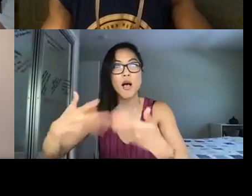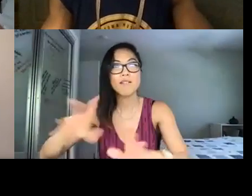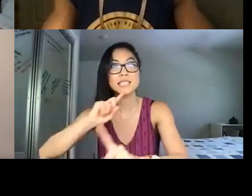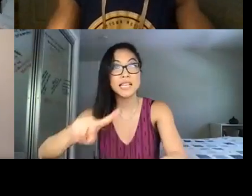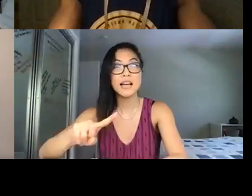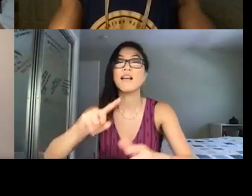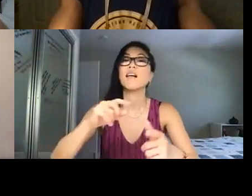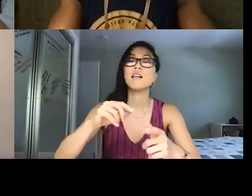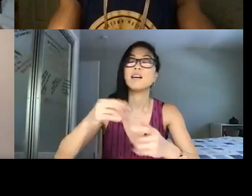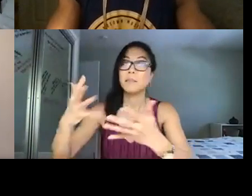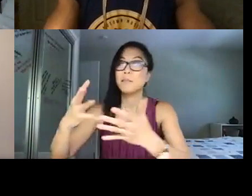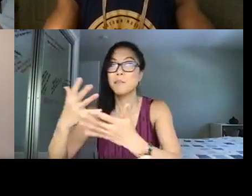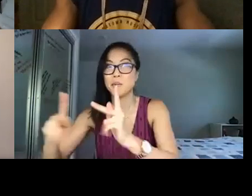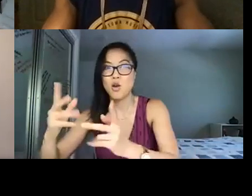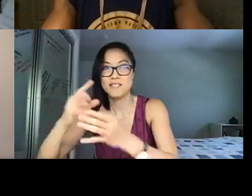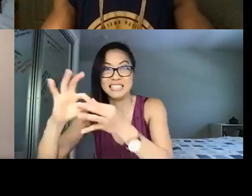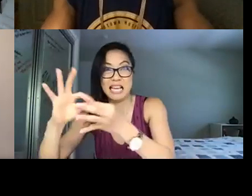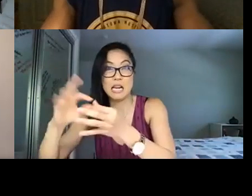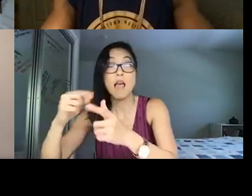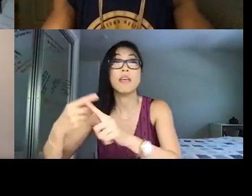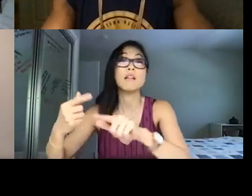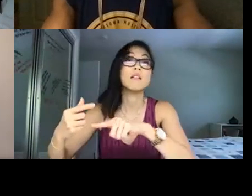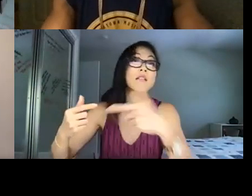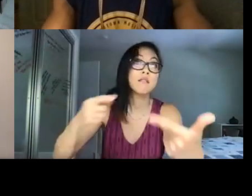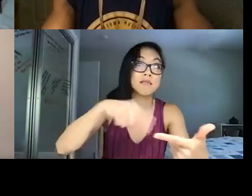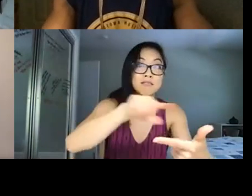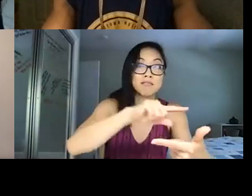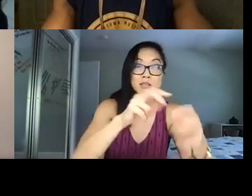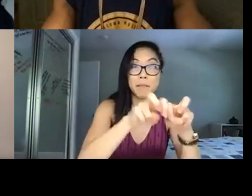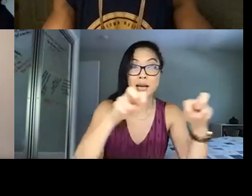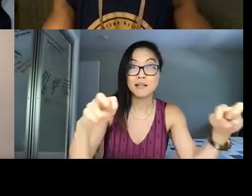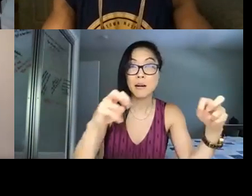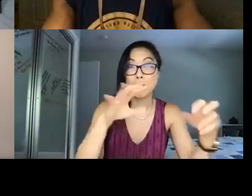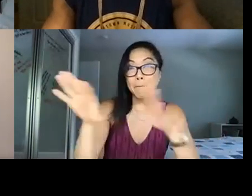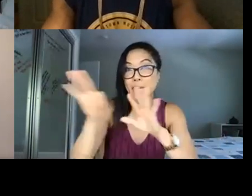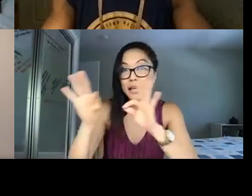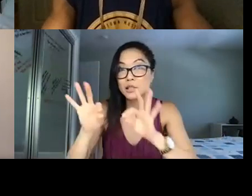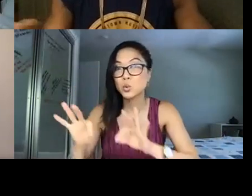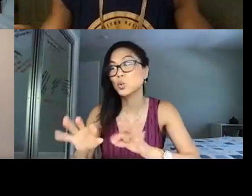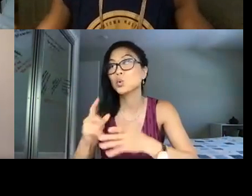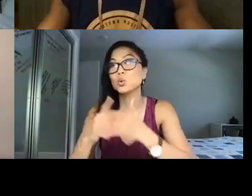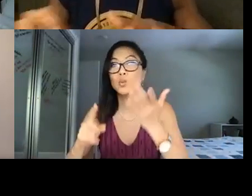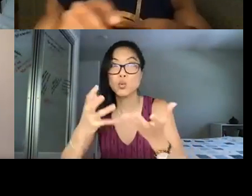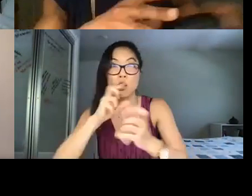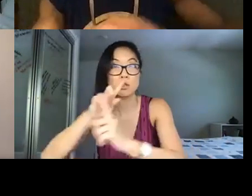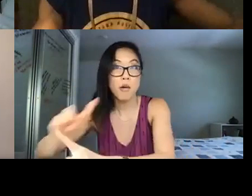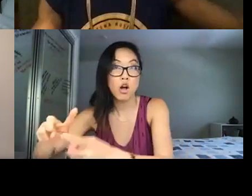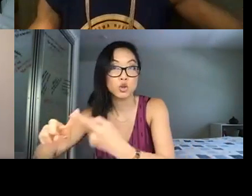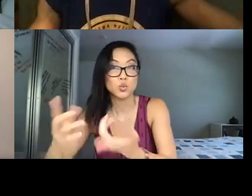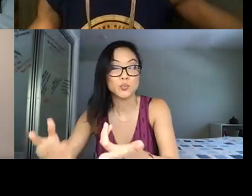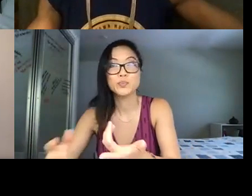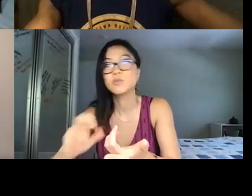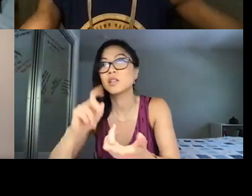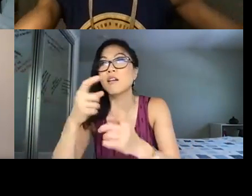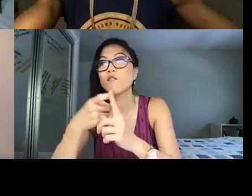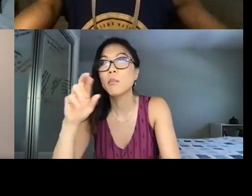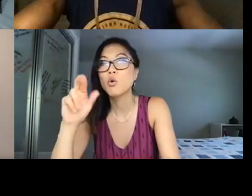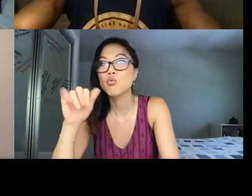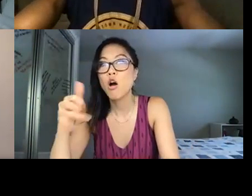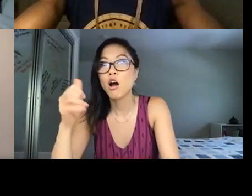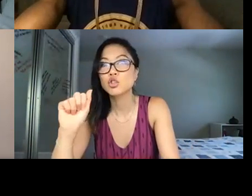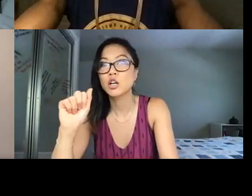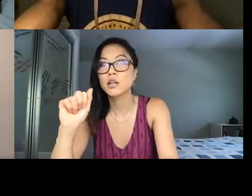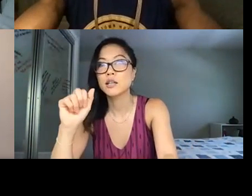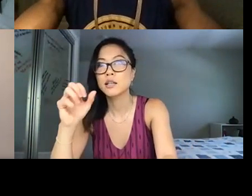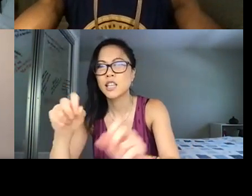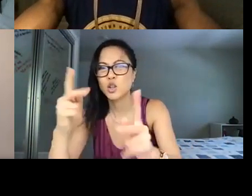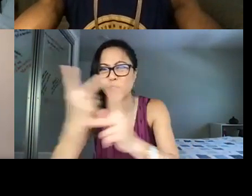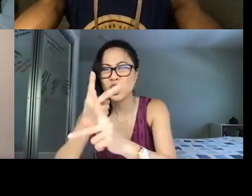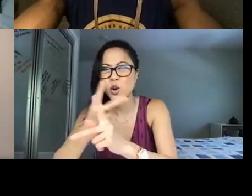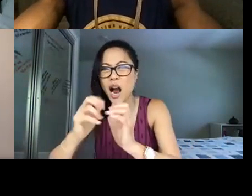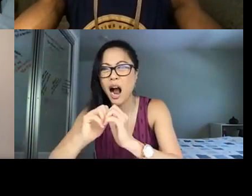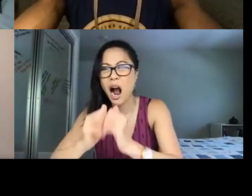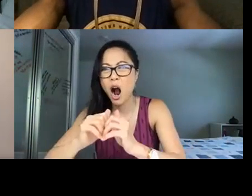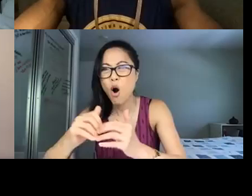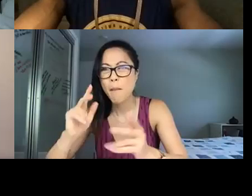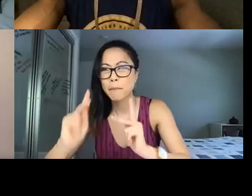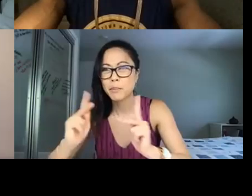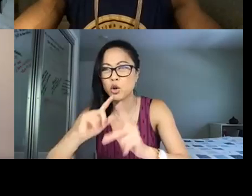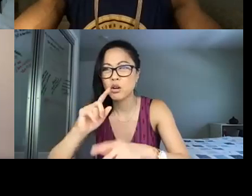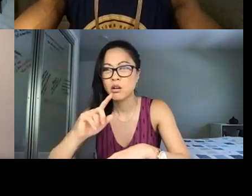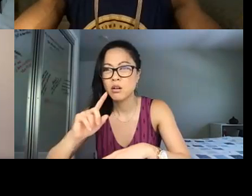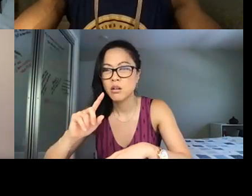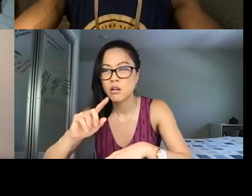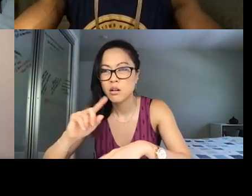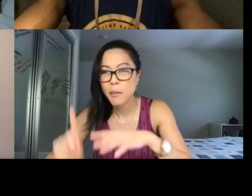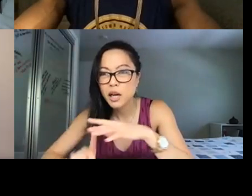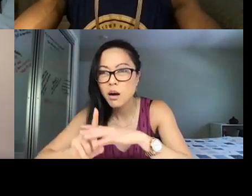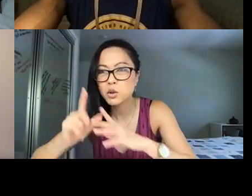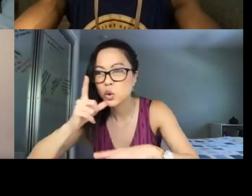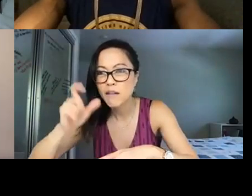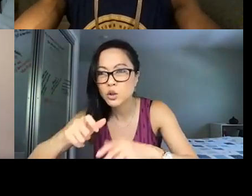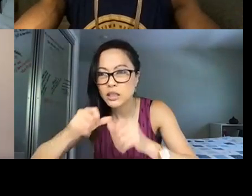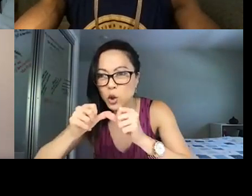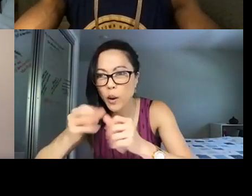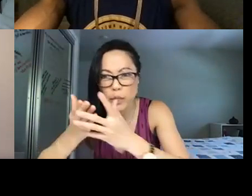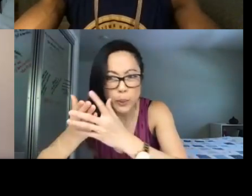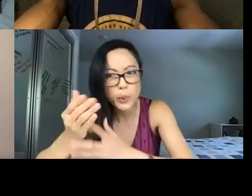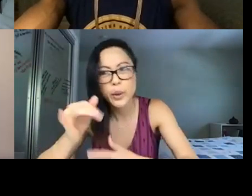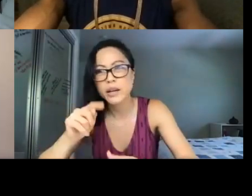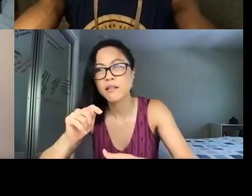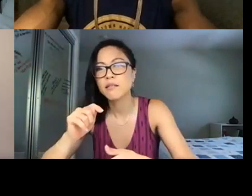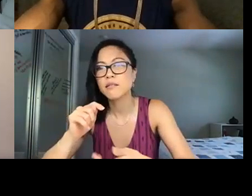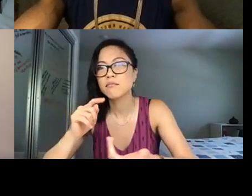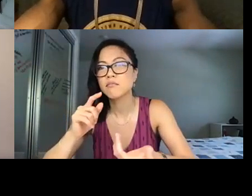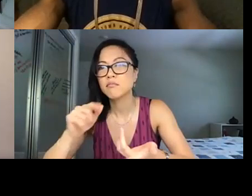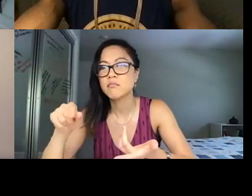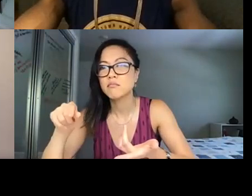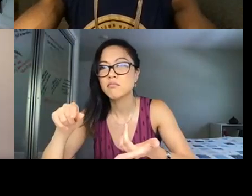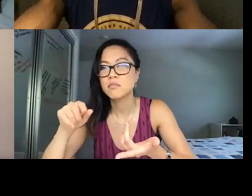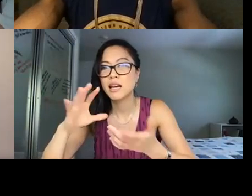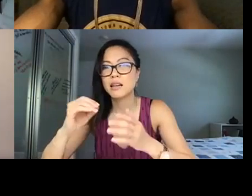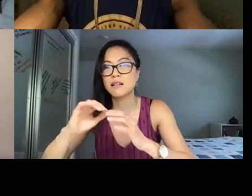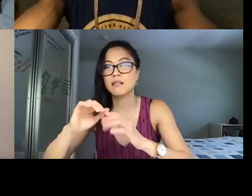We had -- let's see.